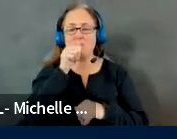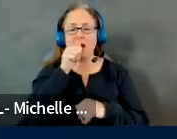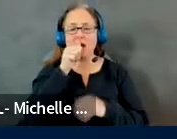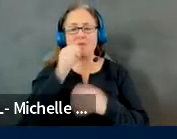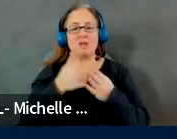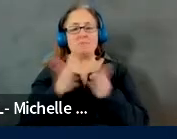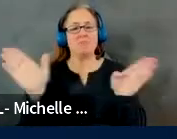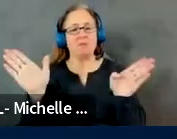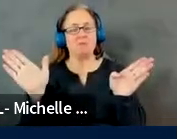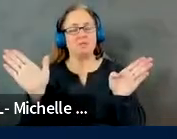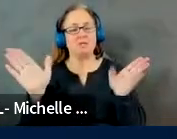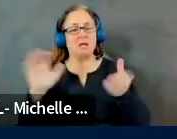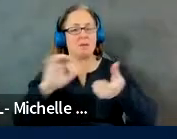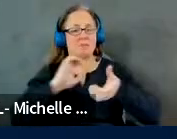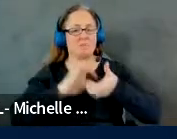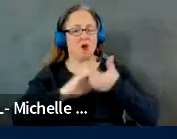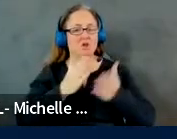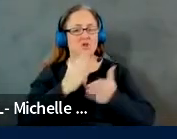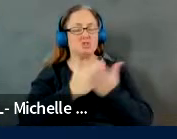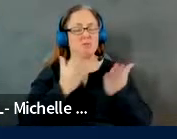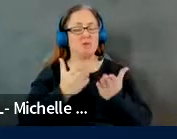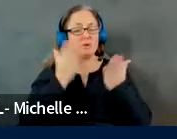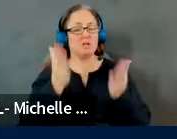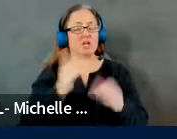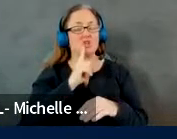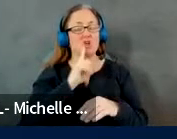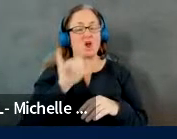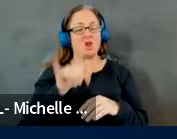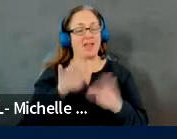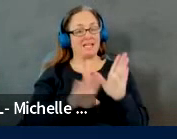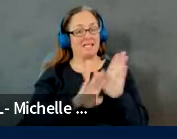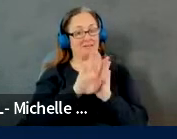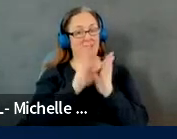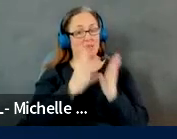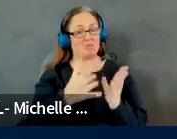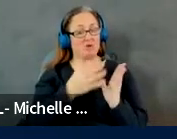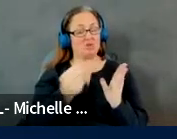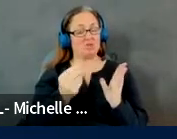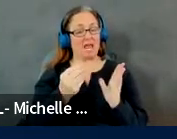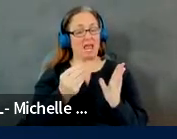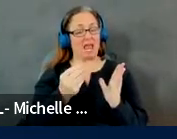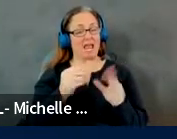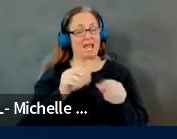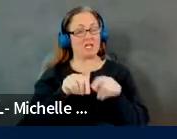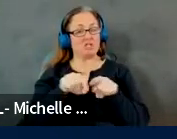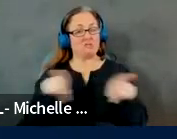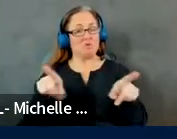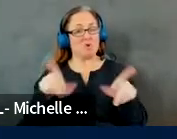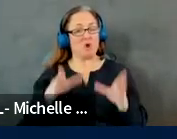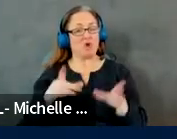some of the recommendations are that developers and deployers of AI tools and the transportation